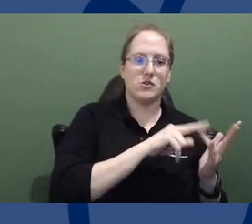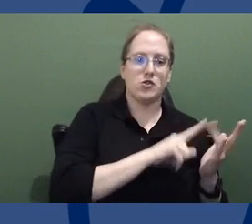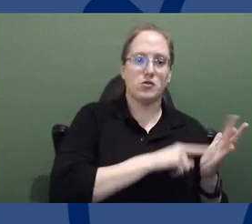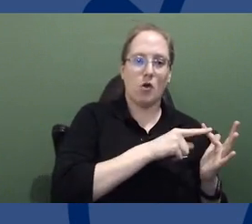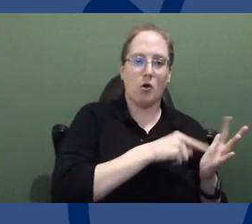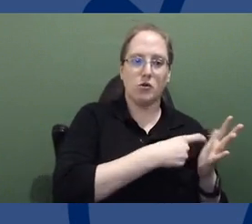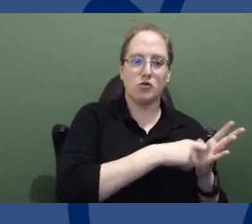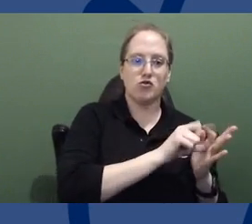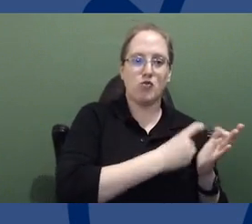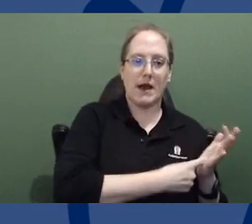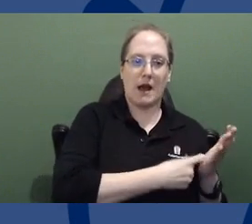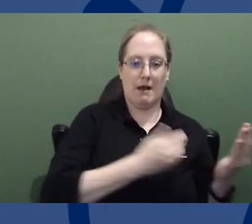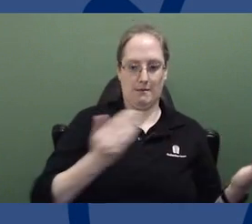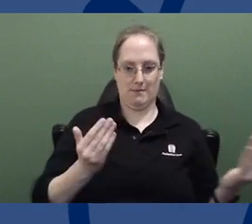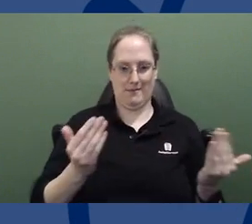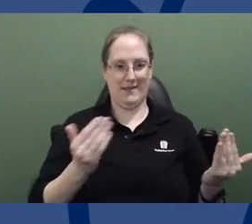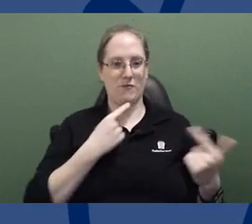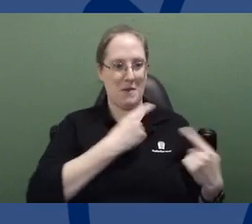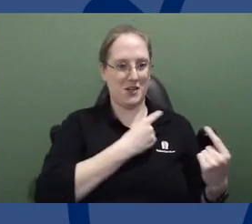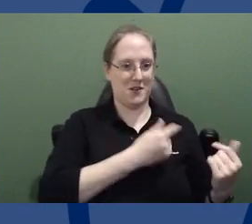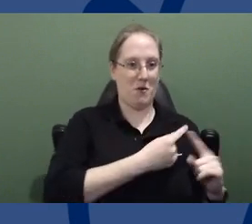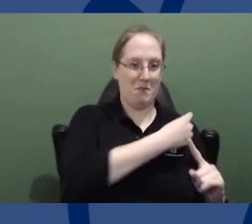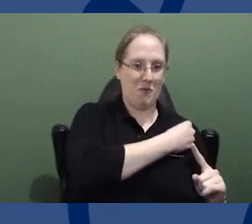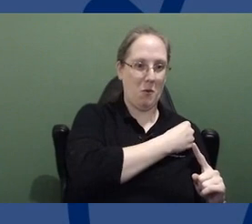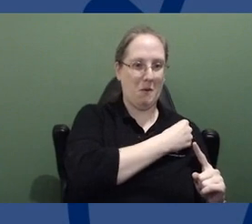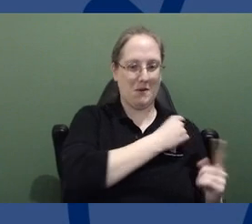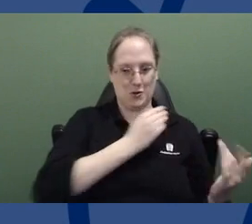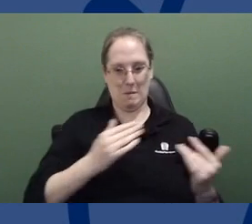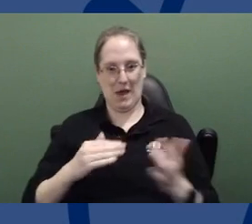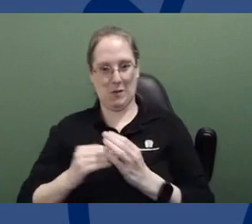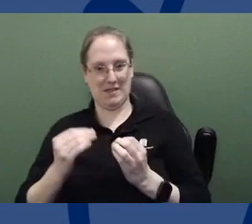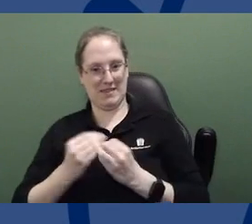if you've got anything to add here as well.